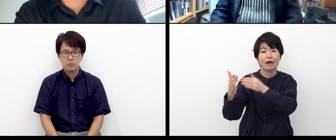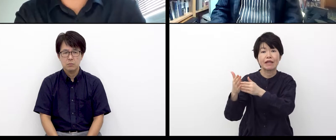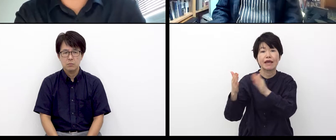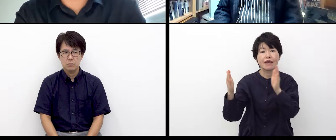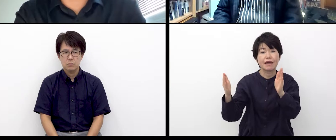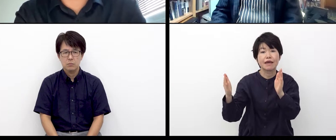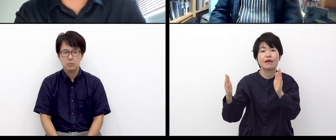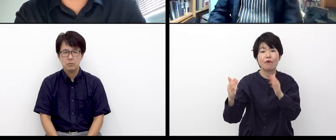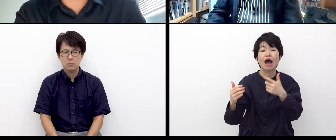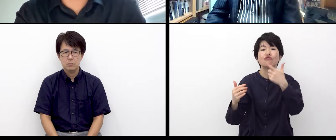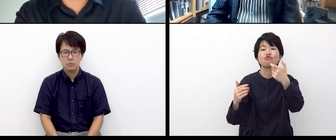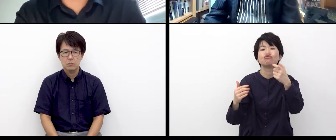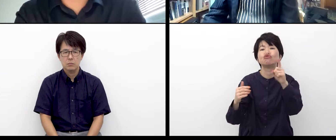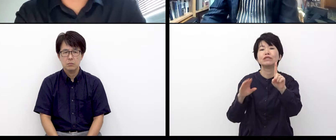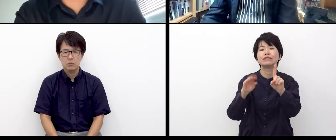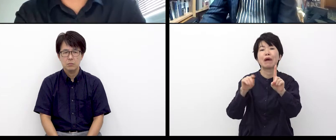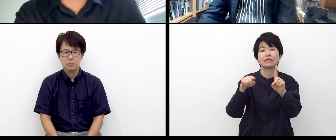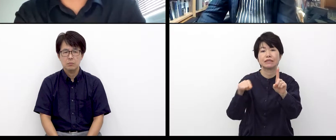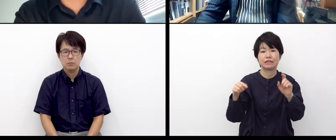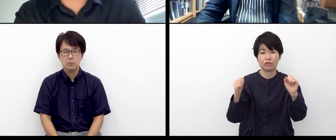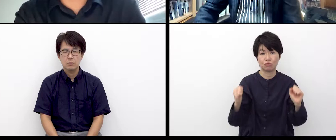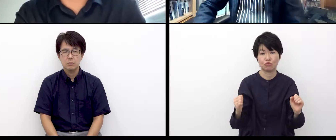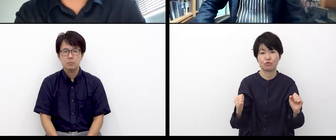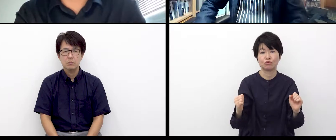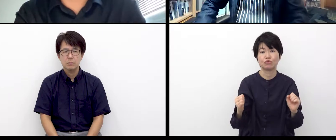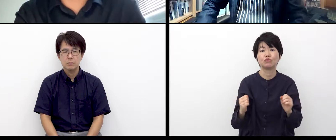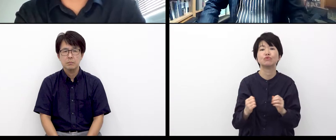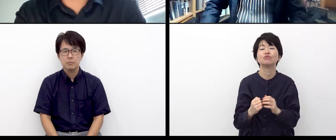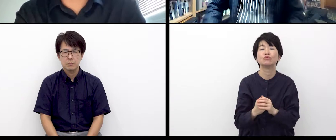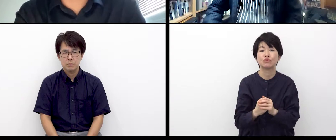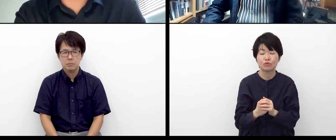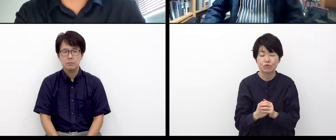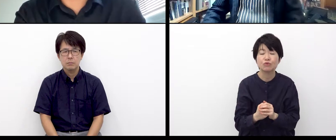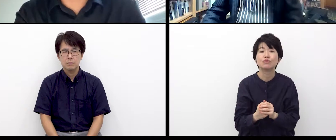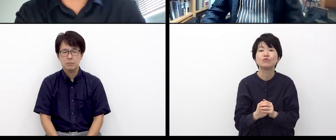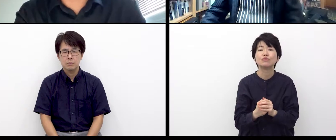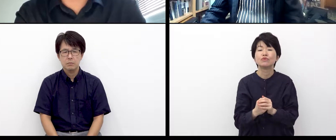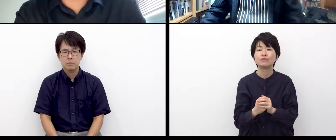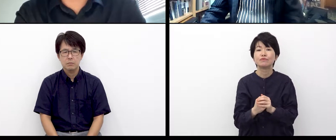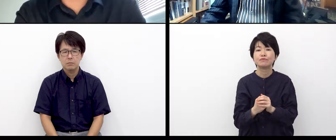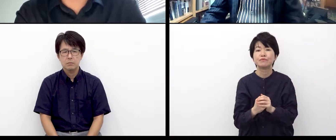between 40 to 64 years old, which is bigger